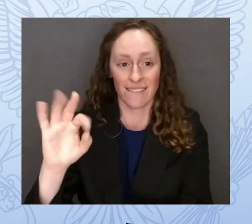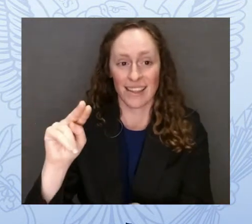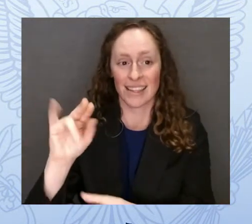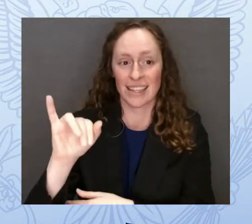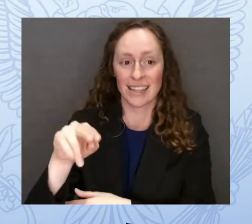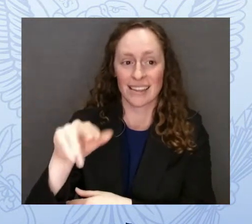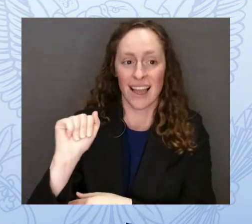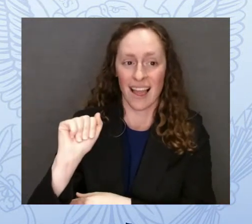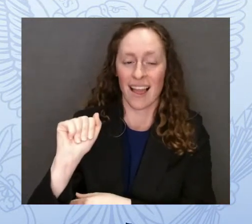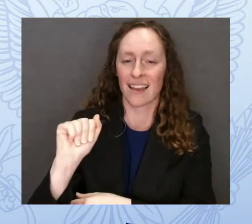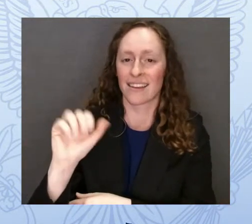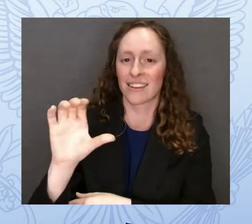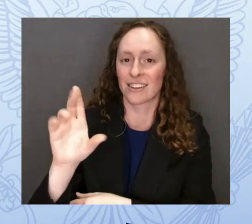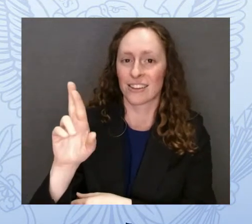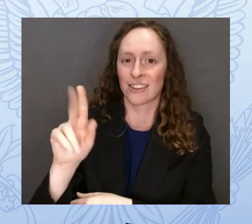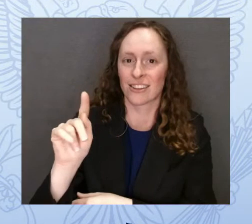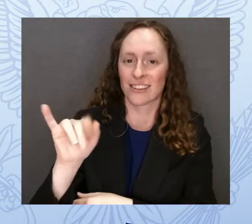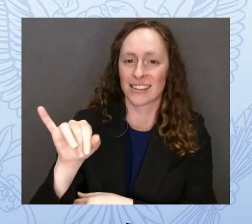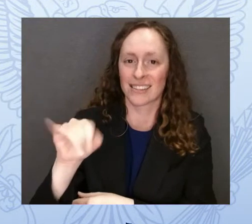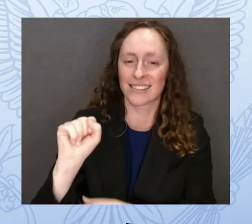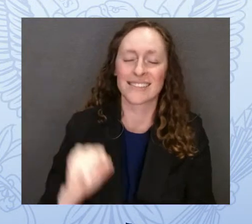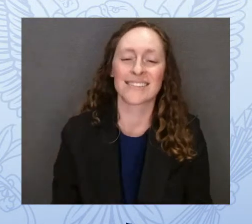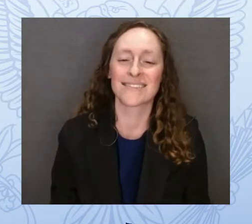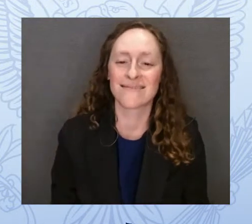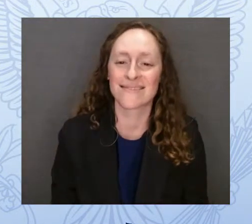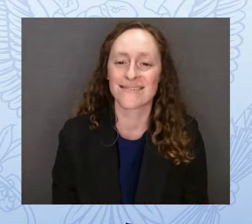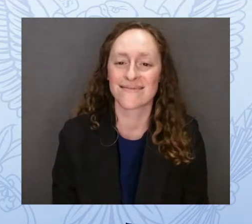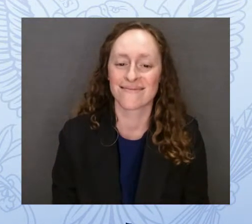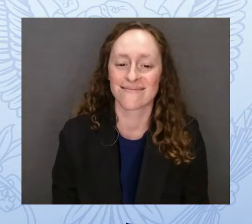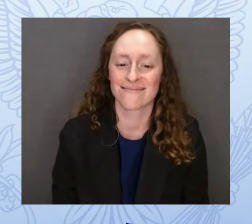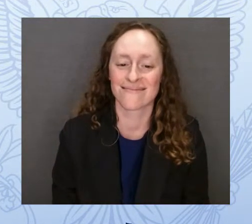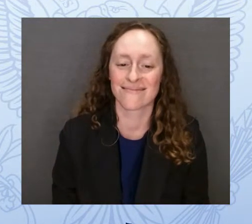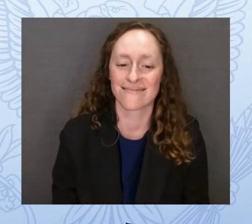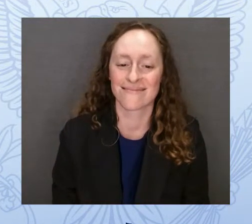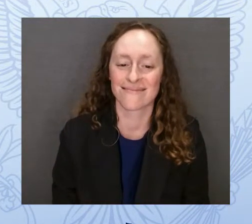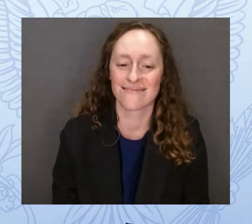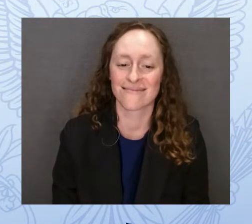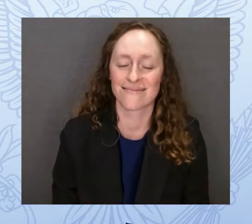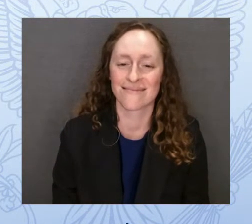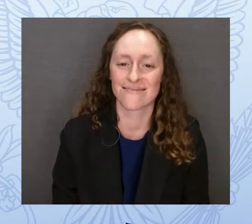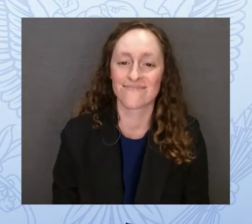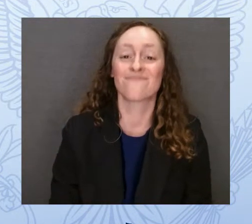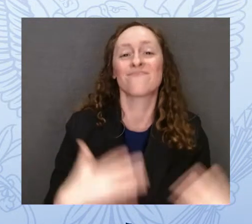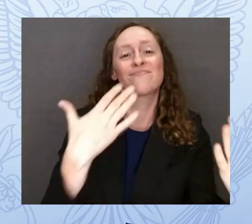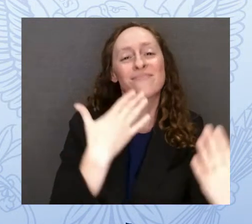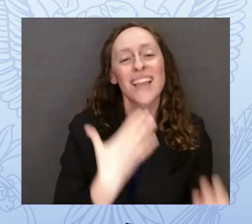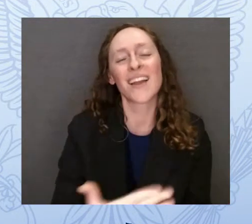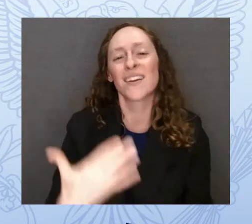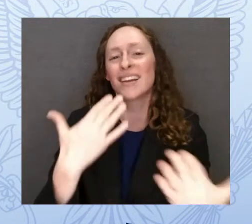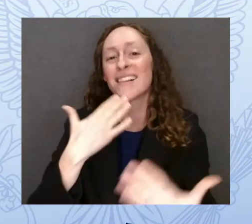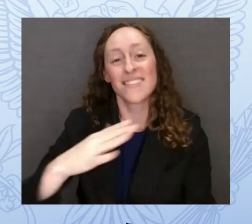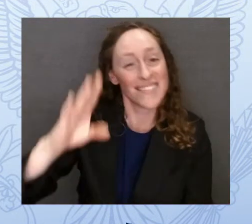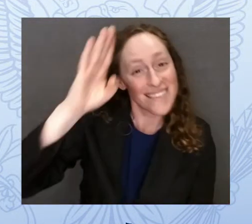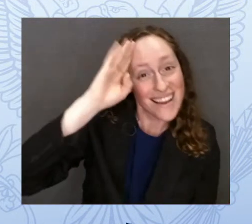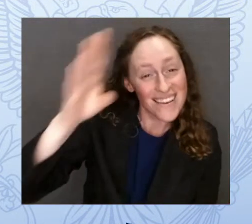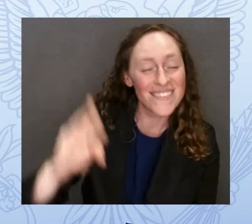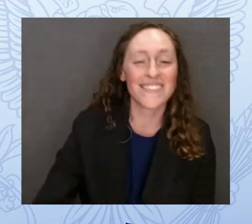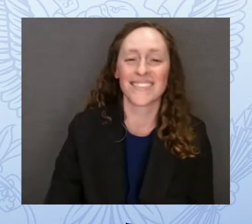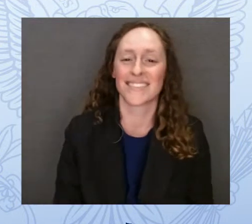Nina Curtis: Thank you, Carlos. Thank you, Dr. Biden. Hello, everyone. That was quiet. Oh, my goodness.